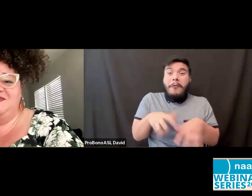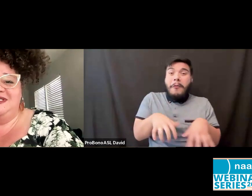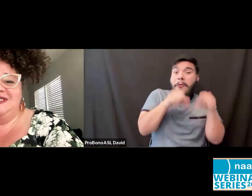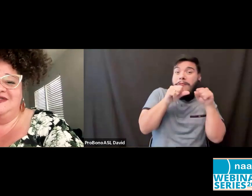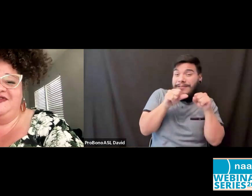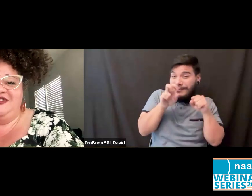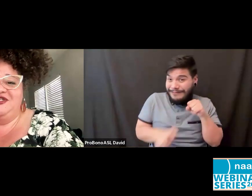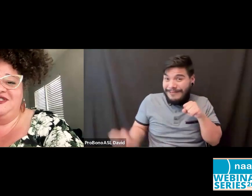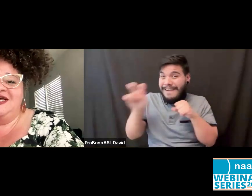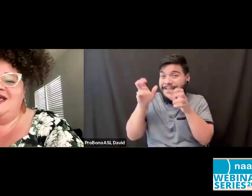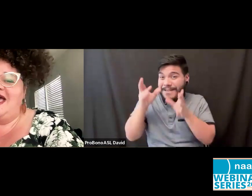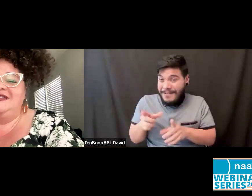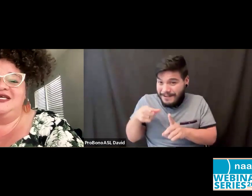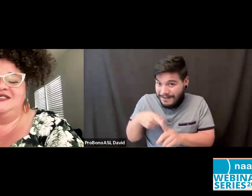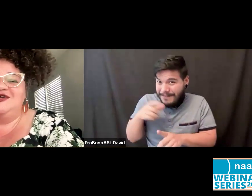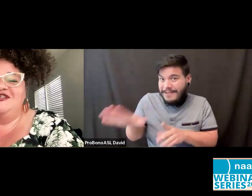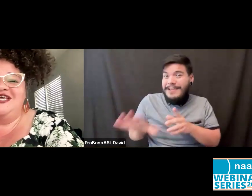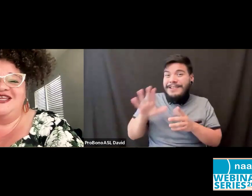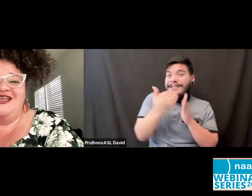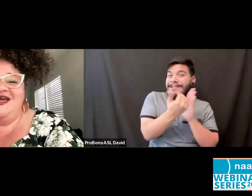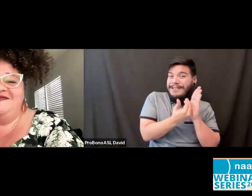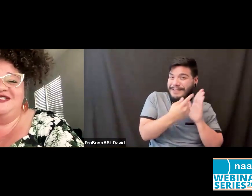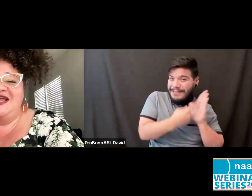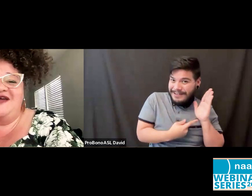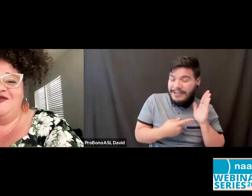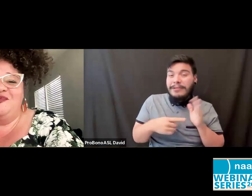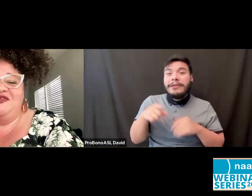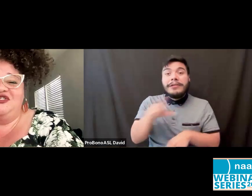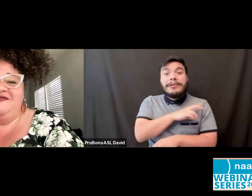to his list of adventures as he stars in Never Say Never with Jeff